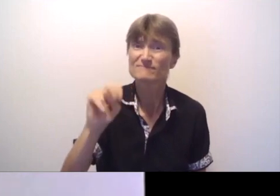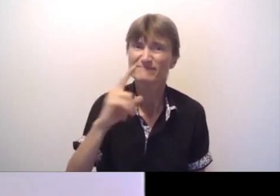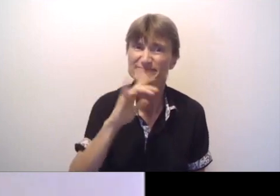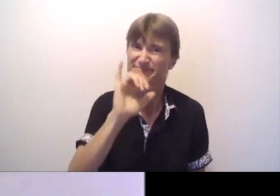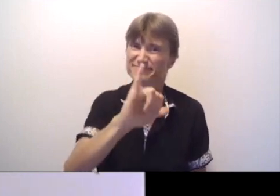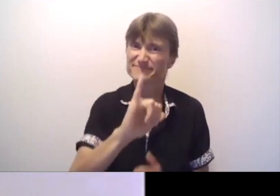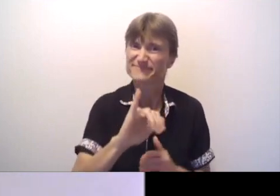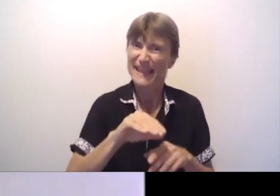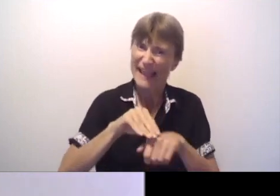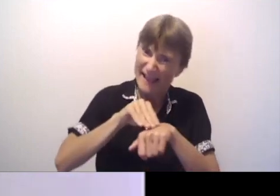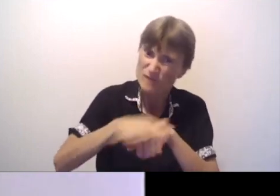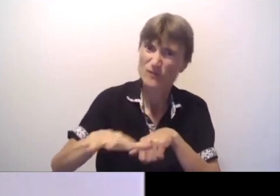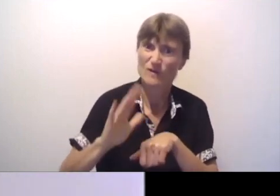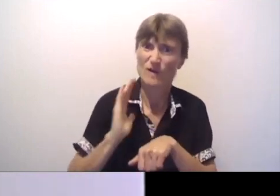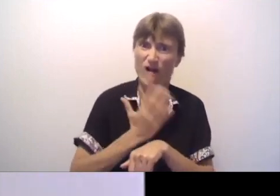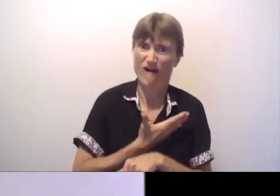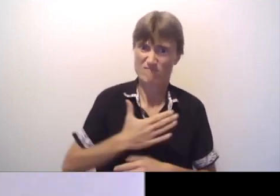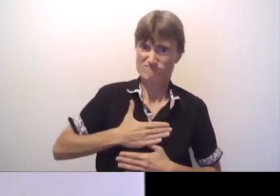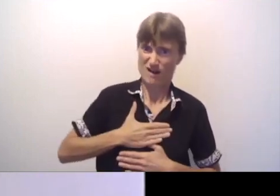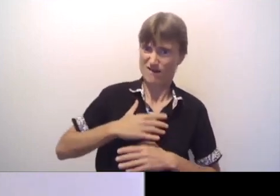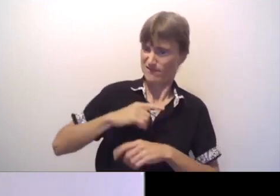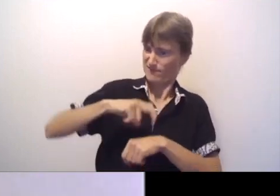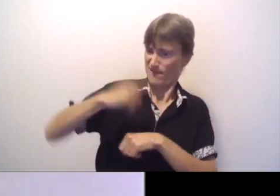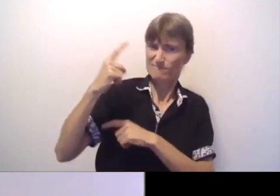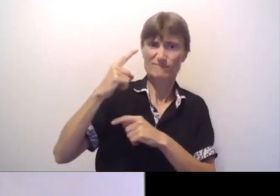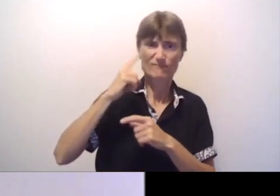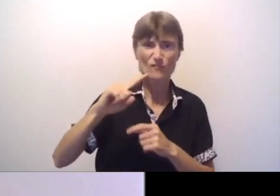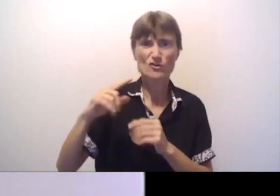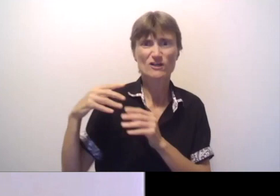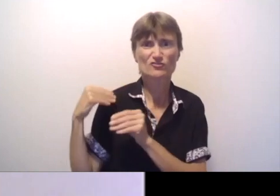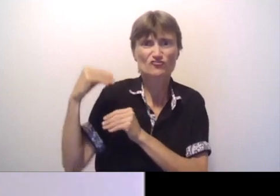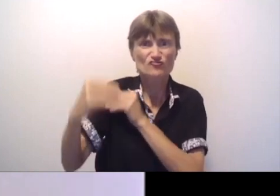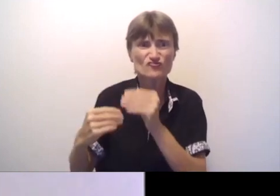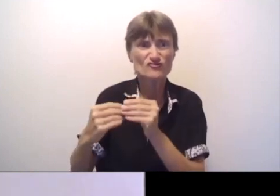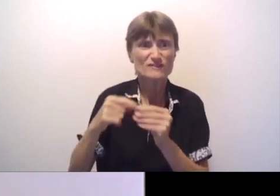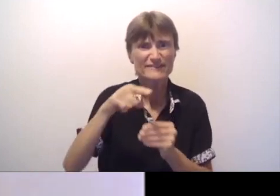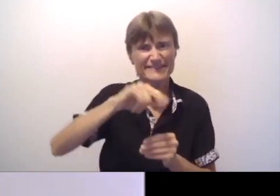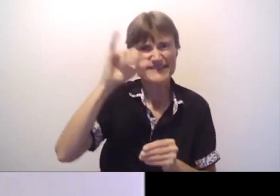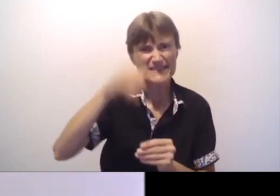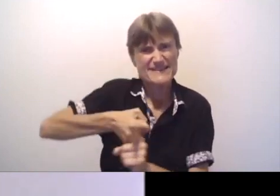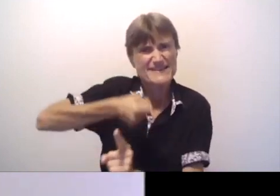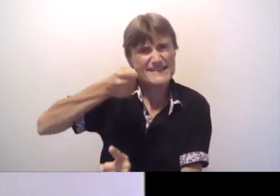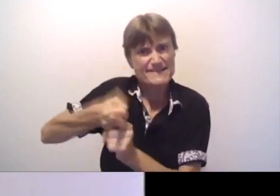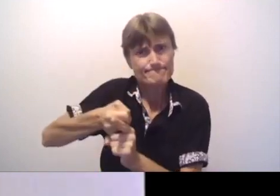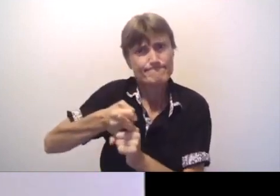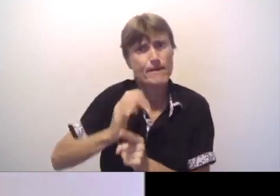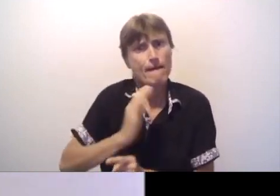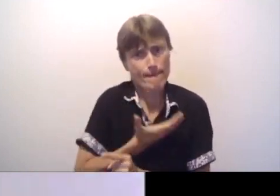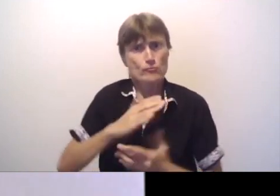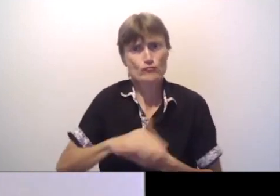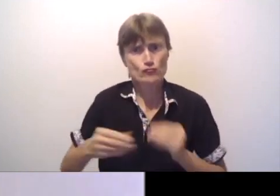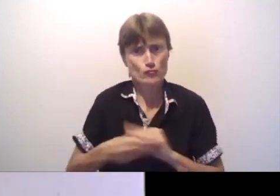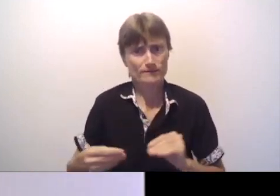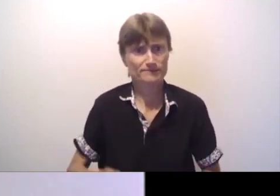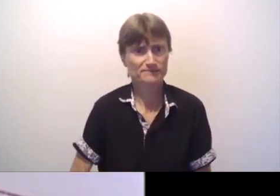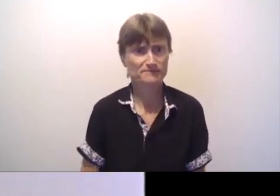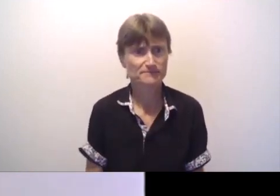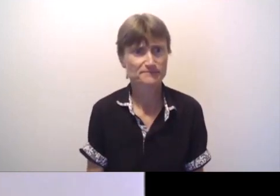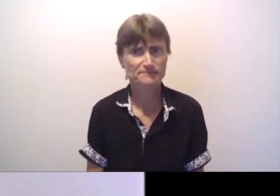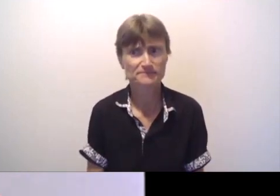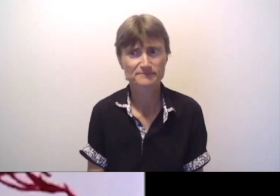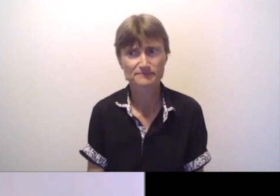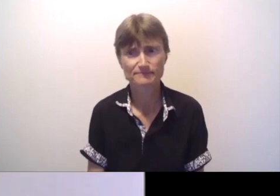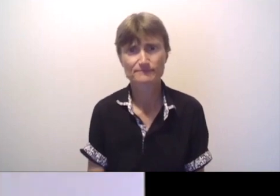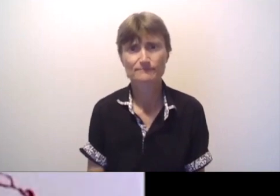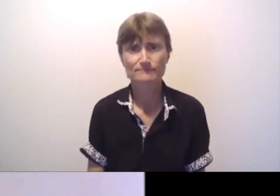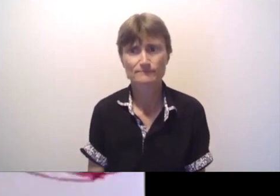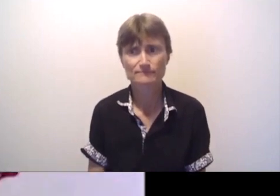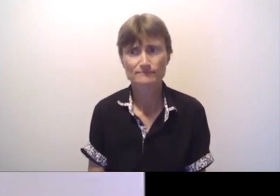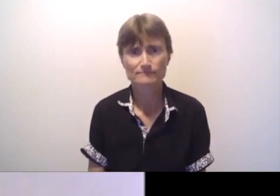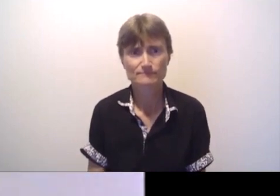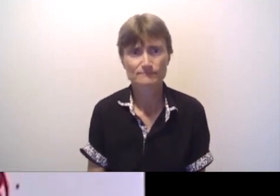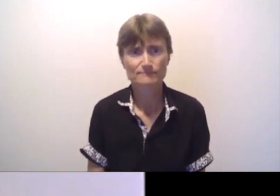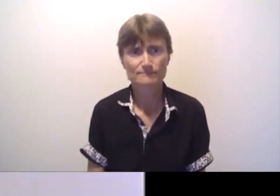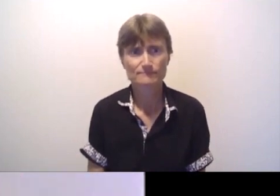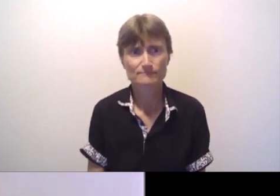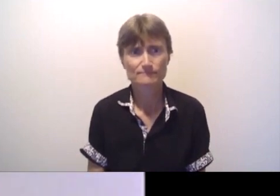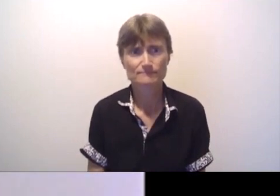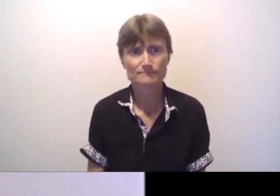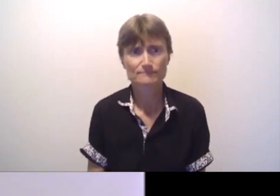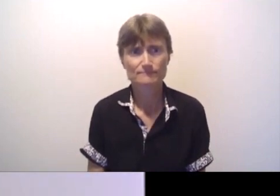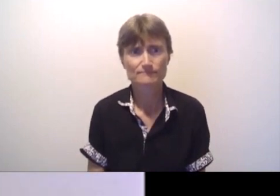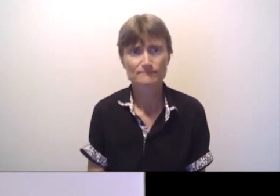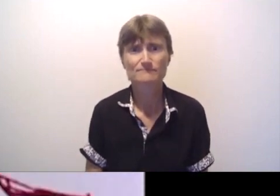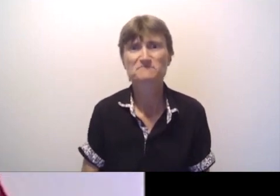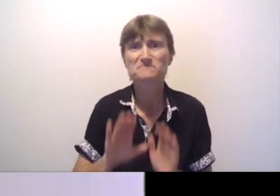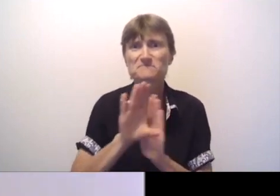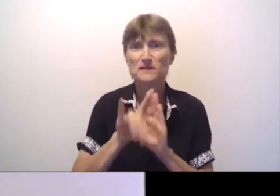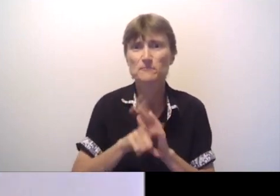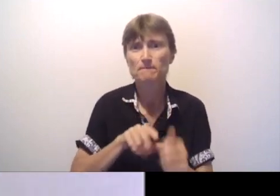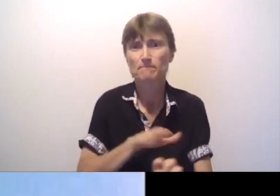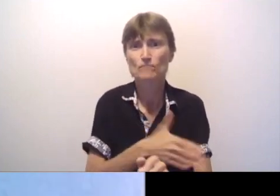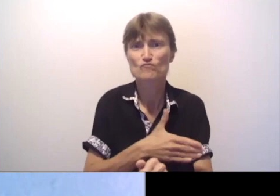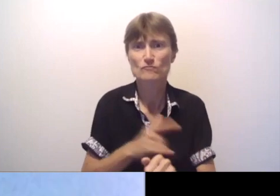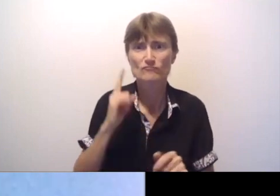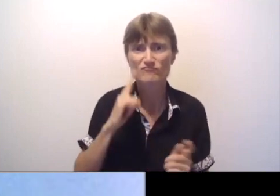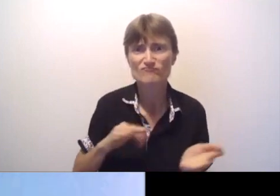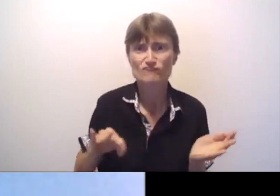a whole generation of animation filmmakers which is probably true